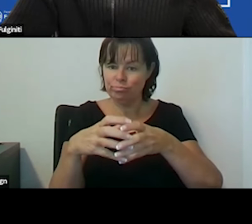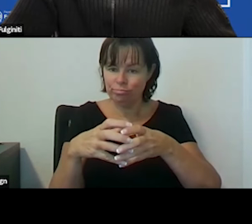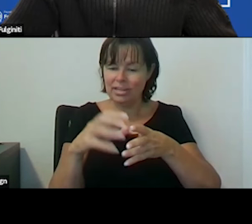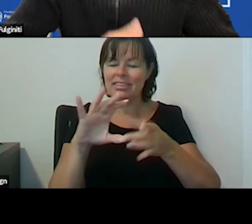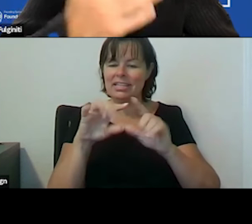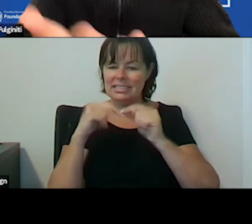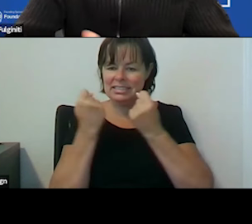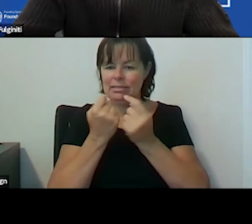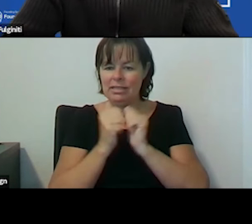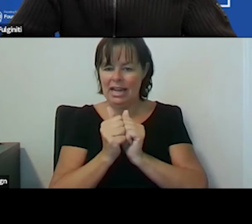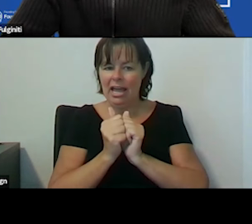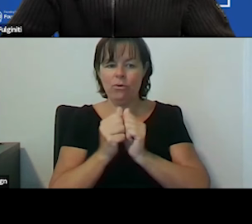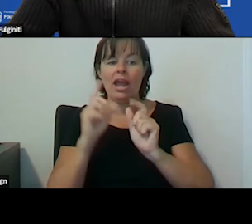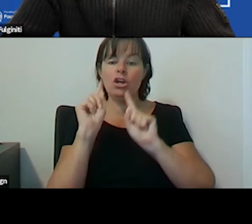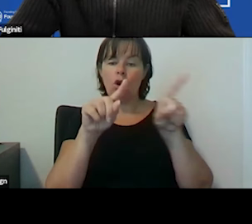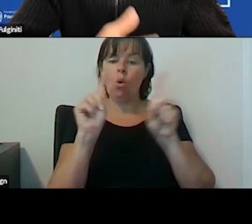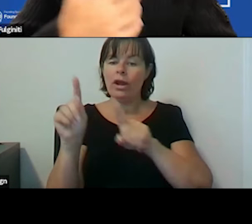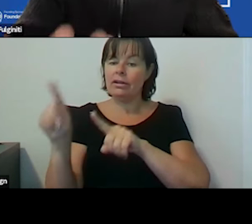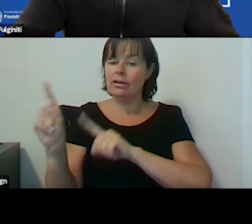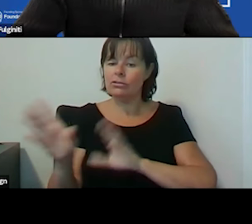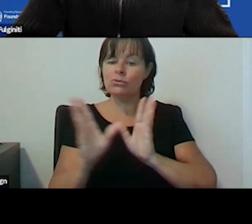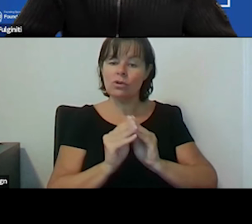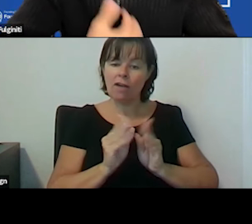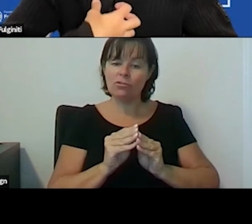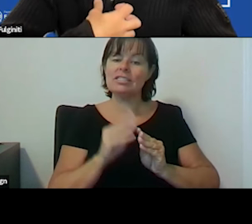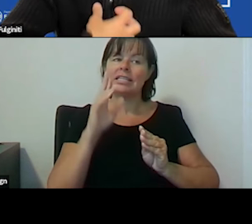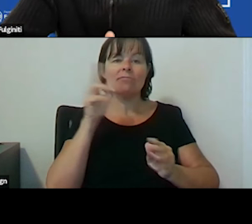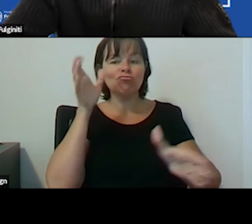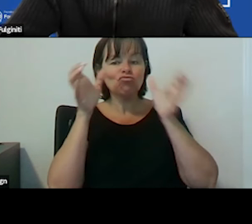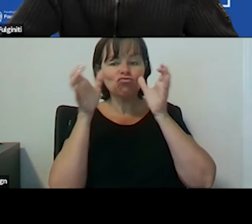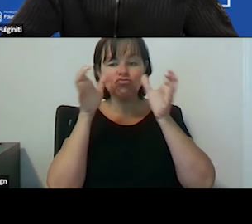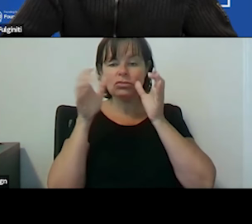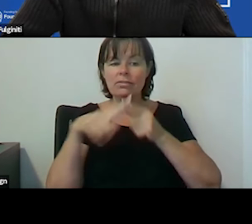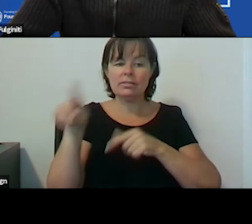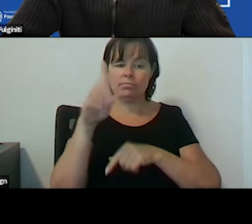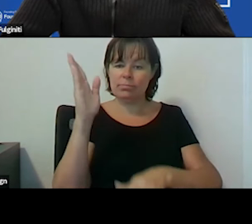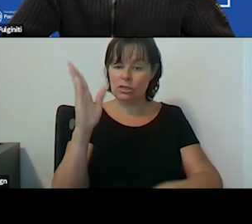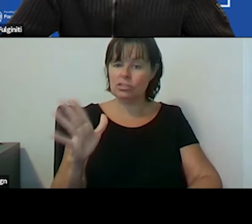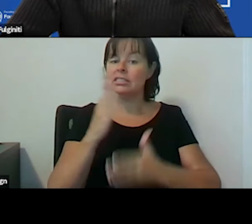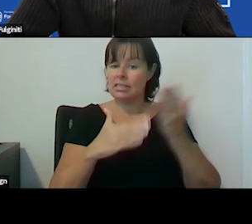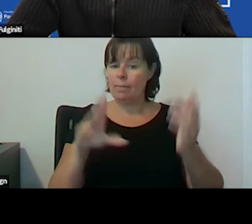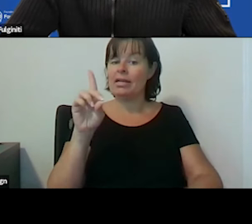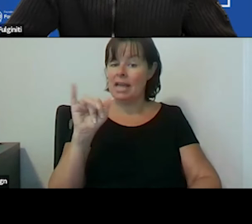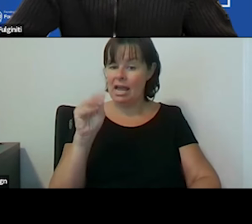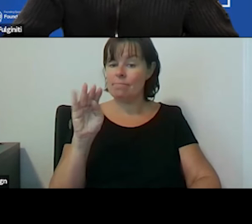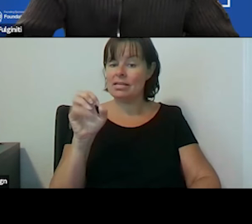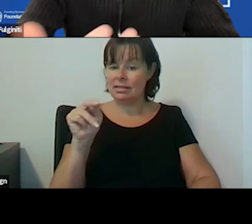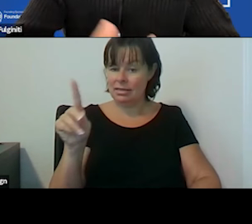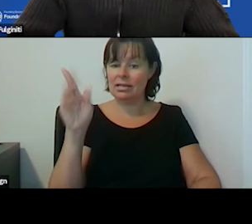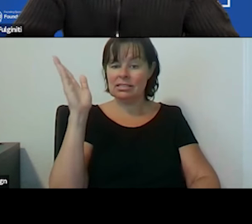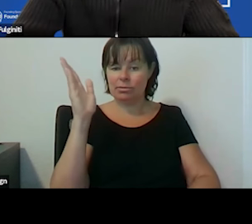and and going to these conferences and seeing these speakers we had some of the diamond speakers there it was great there's a lot of other free